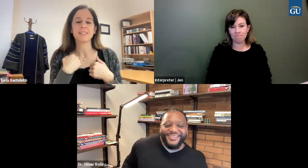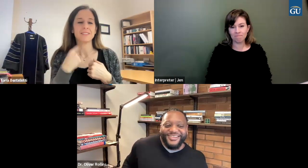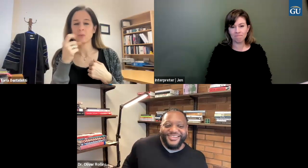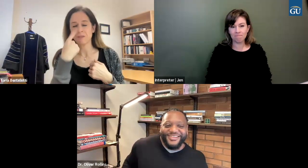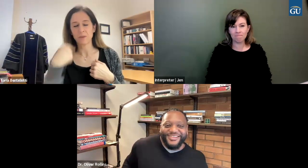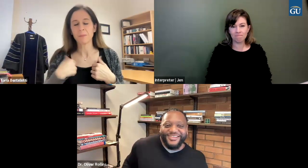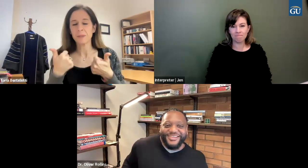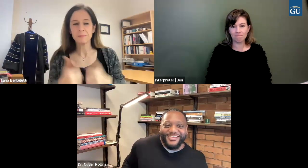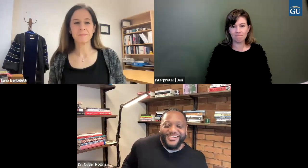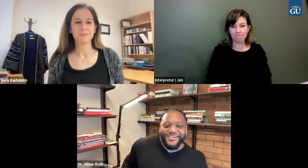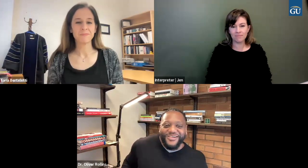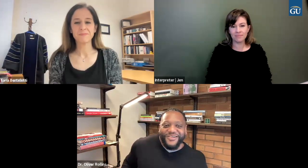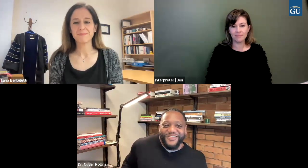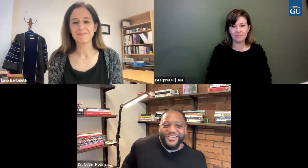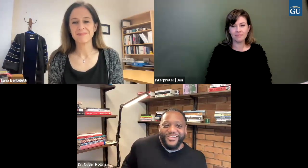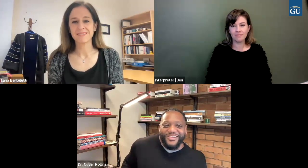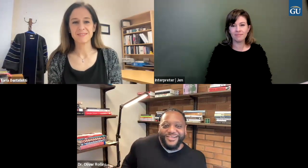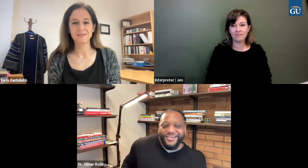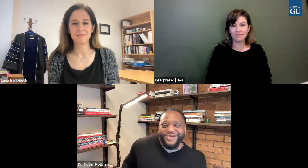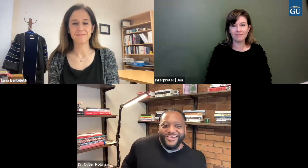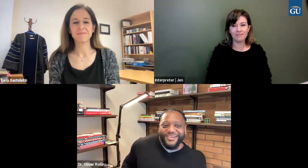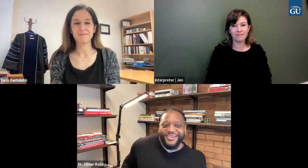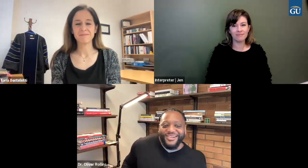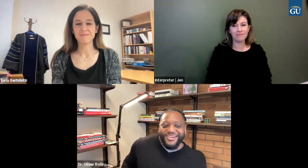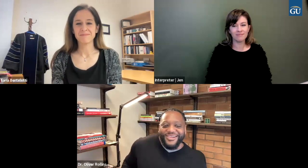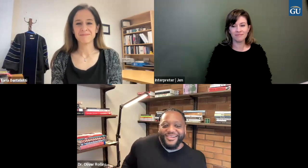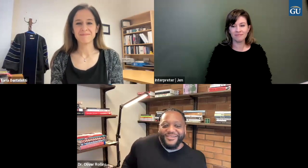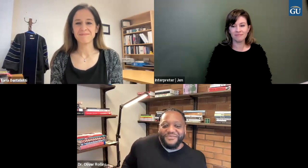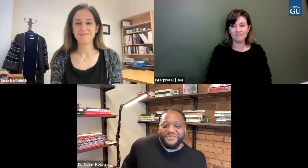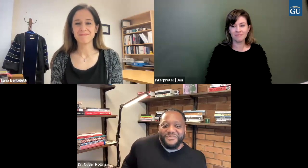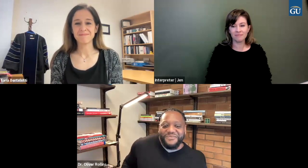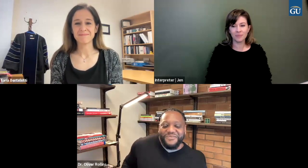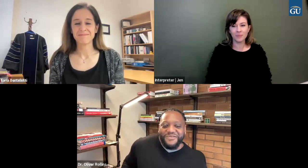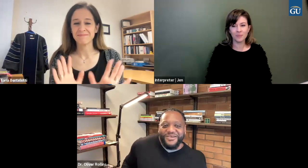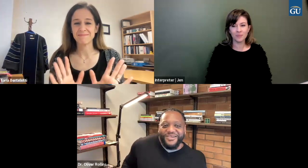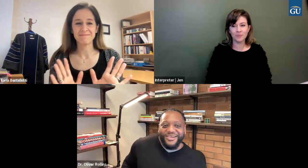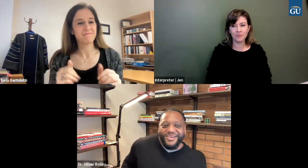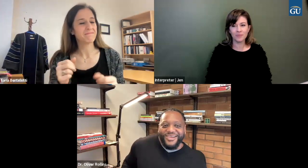or Dr. Rollins, if you have any questions for me. Other than that, the presentation is closing for this afternoon.